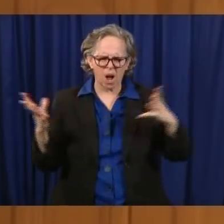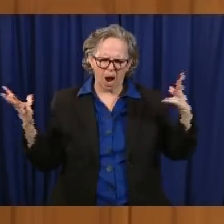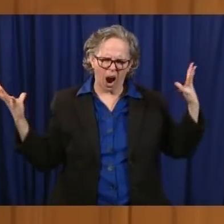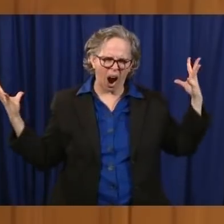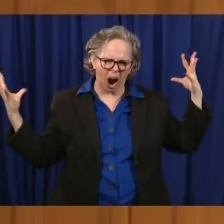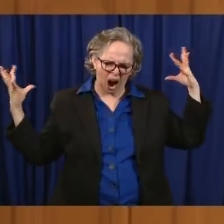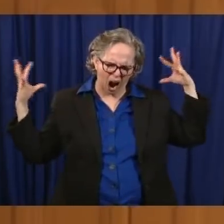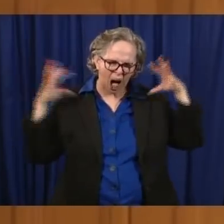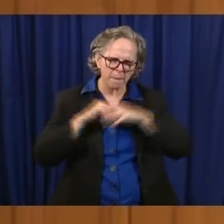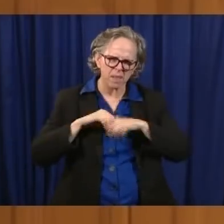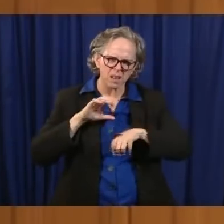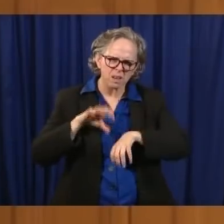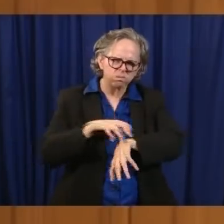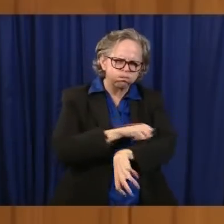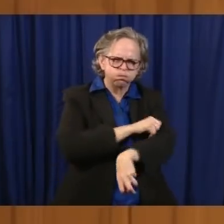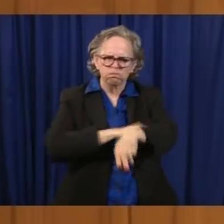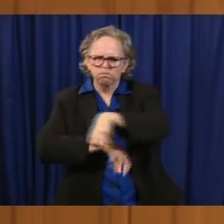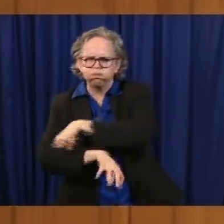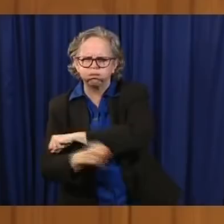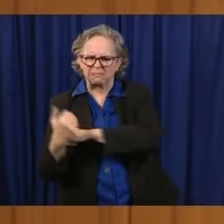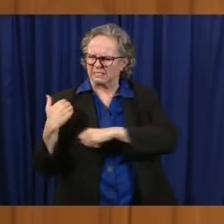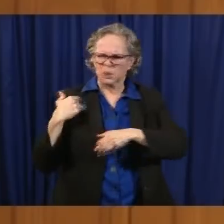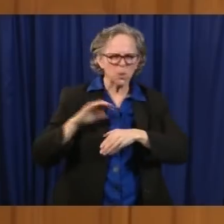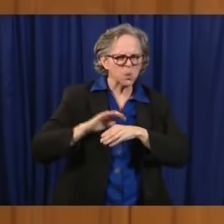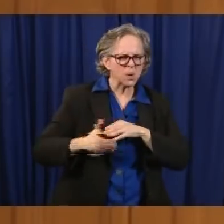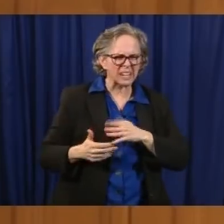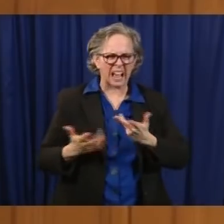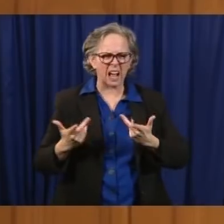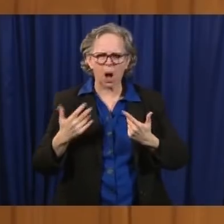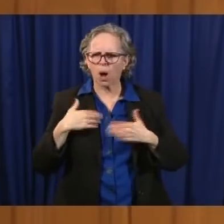WOULD SAY MY TEAM, ALONGSIDE THE ENTIRE GOVERNMENT, THIS WHOLE WEEKEND WITH PEOPLE FROM THE PRIVATE AND PUBLIC SECTOR,